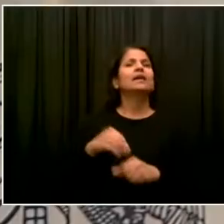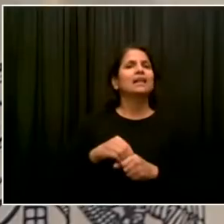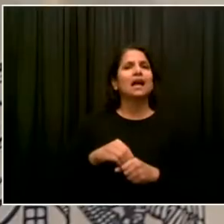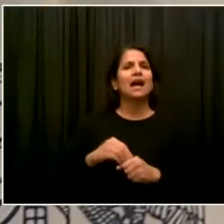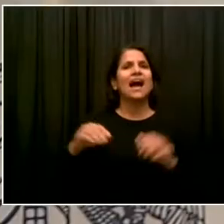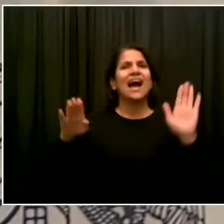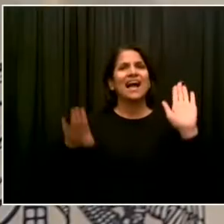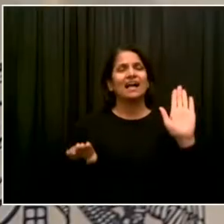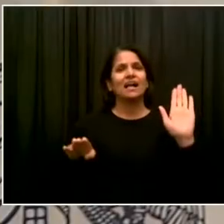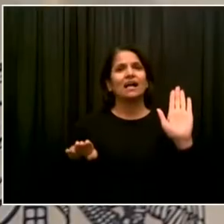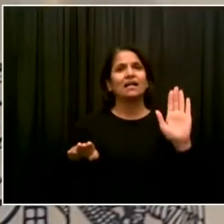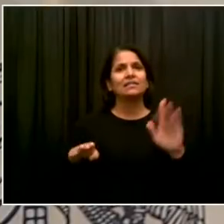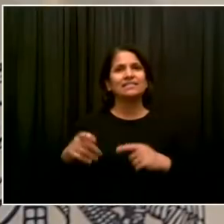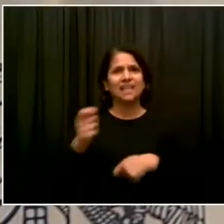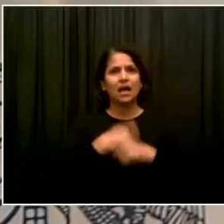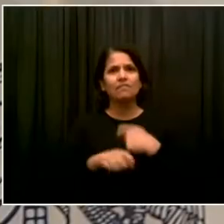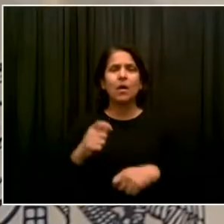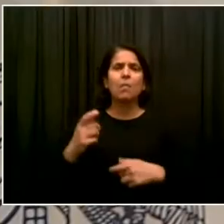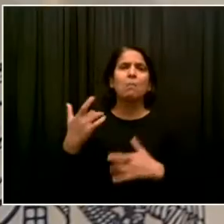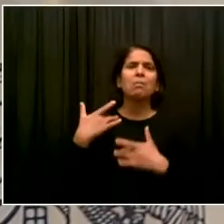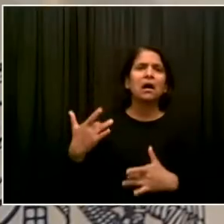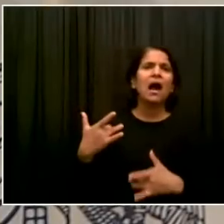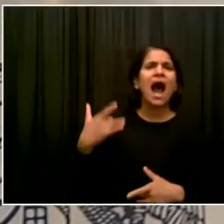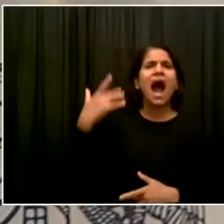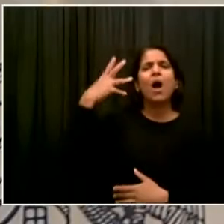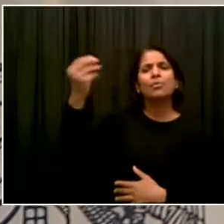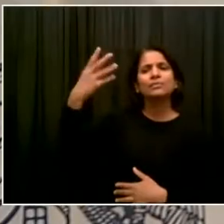PLANNING TO DO HIS INAUUGRATION INDOORS AT T HE KINGS THEATER.